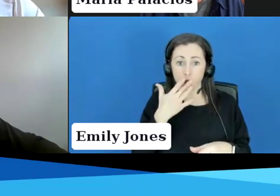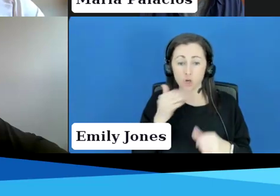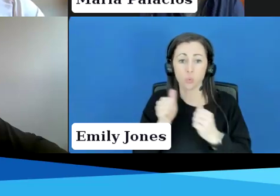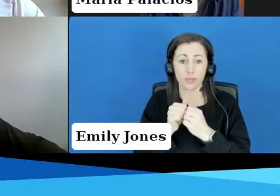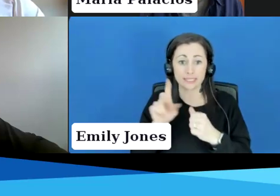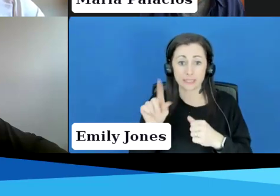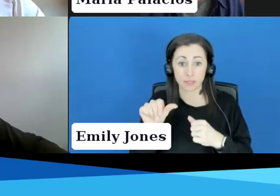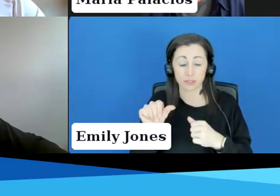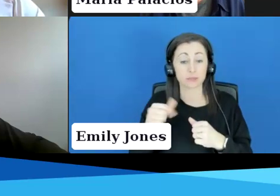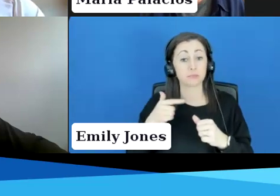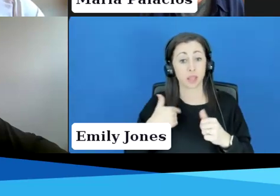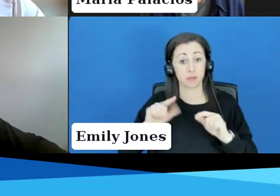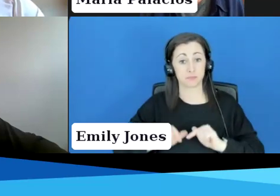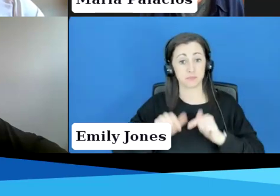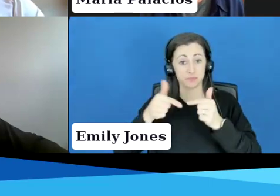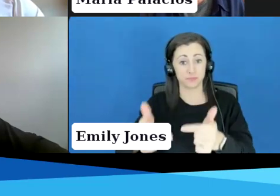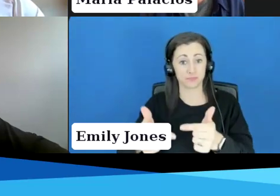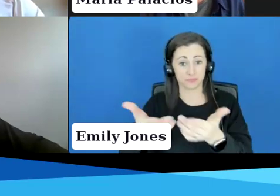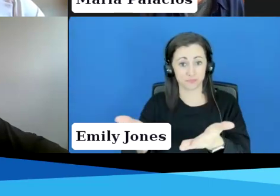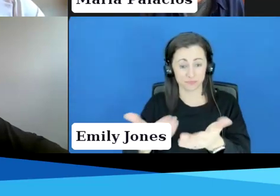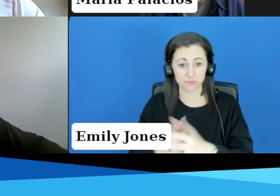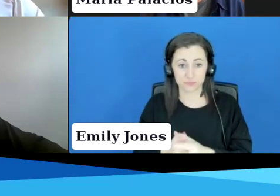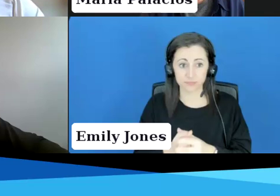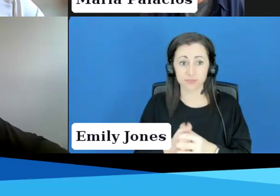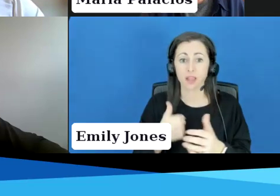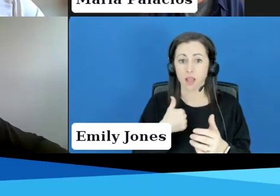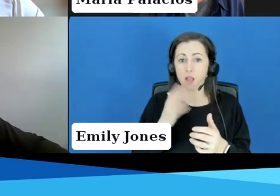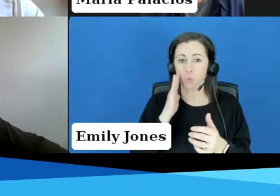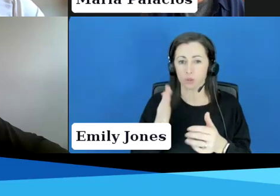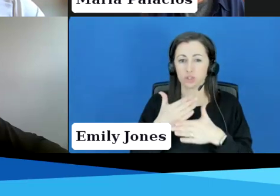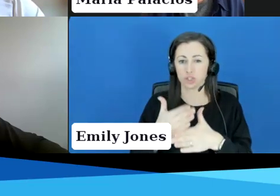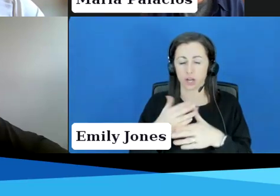I'm going to pass it over to them, and I'm going to share the slide.